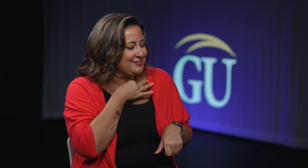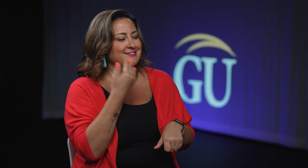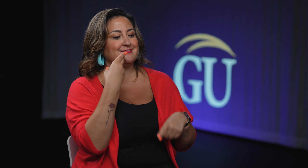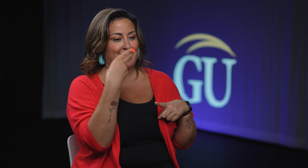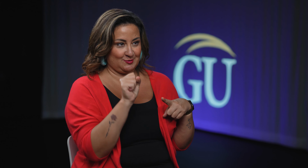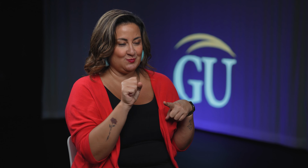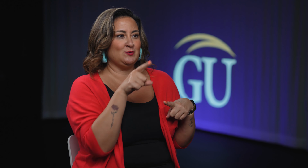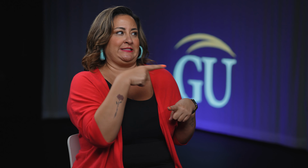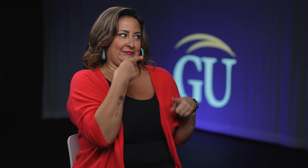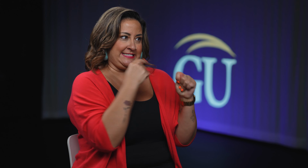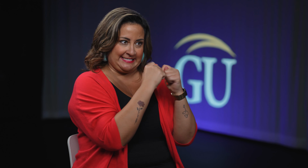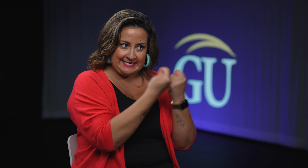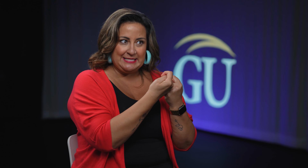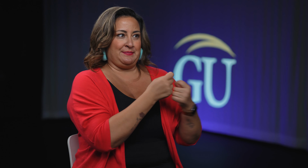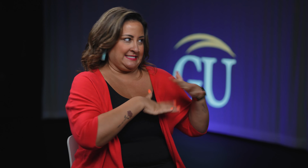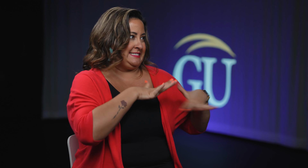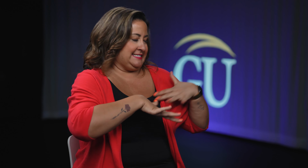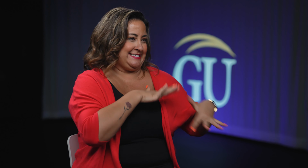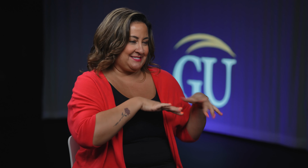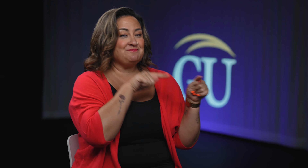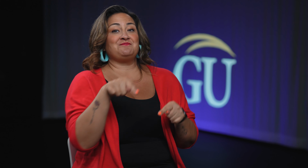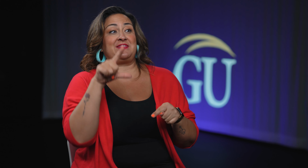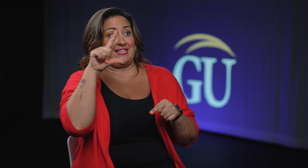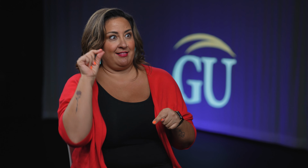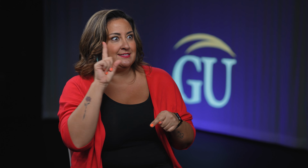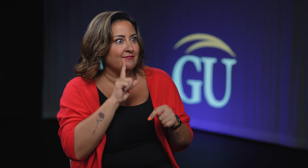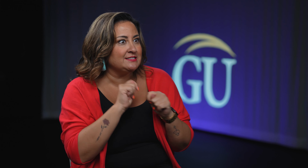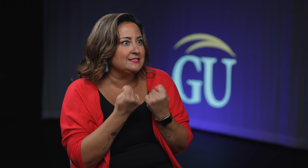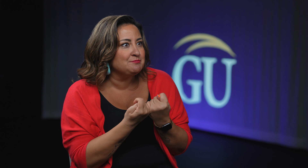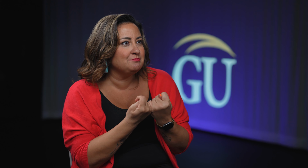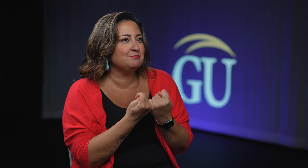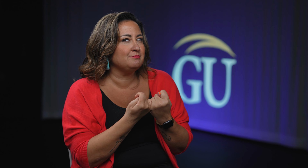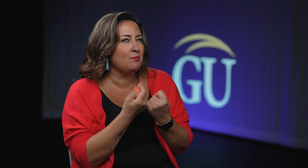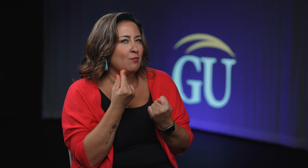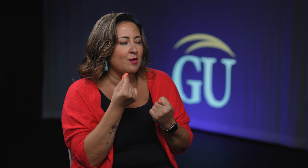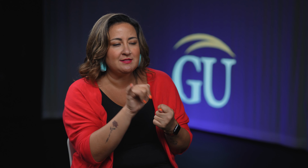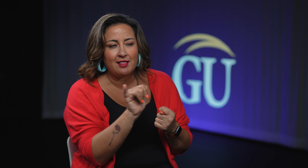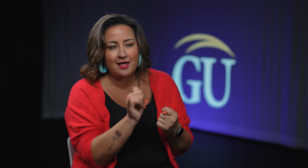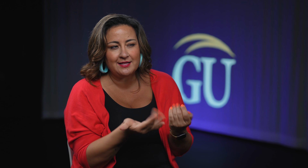Now of course, I'm curious - in high school, you played with hearing teams. With Gallaudet, you play with a deaf team.